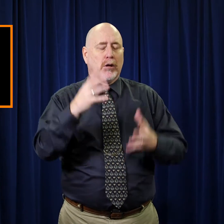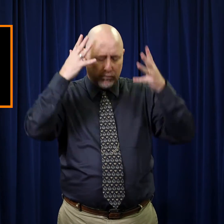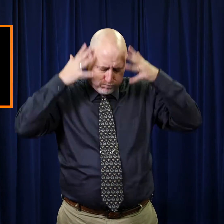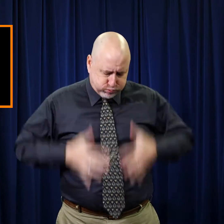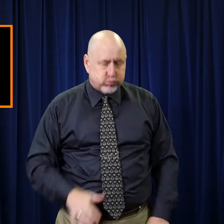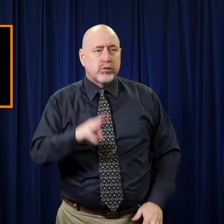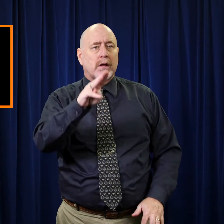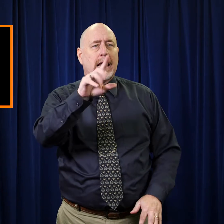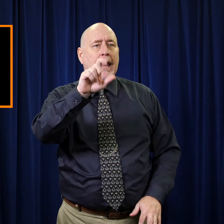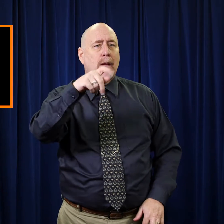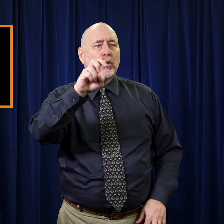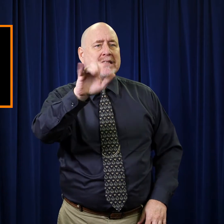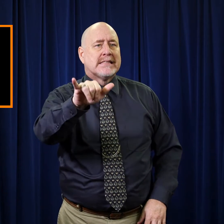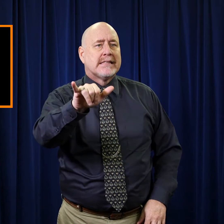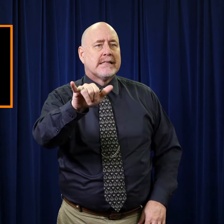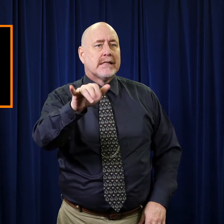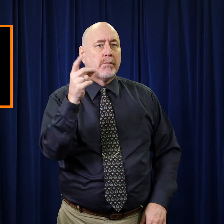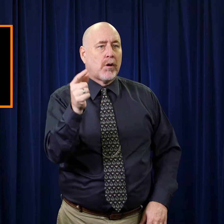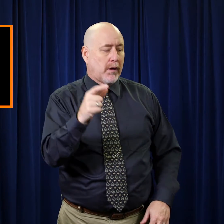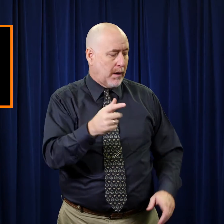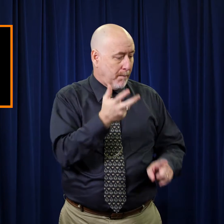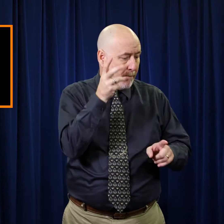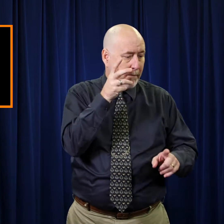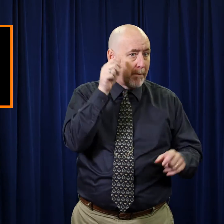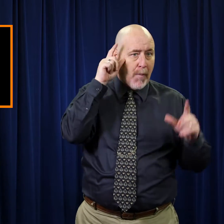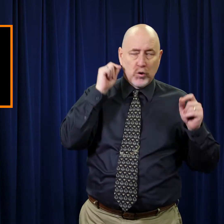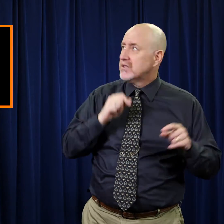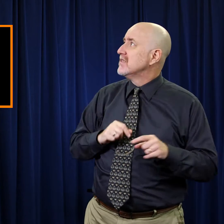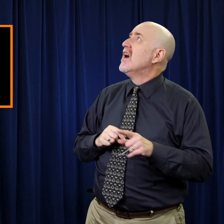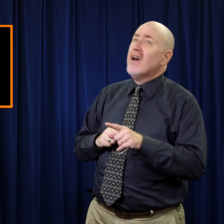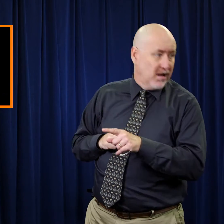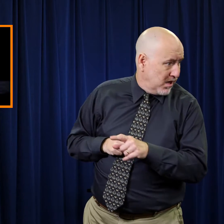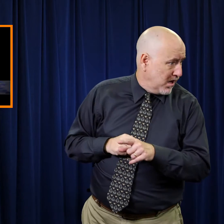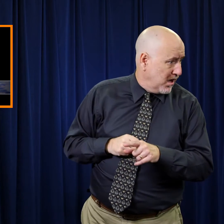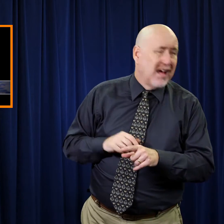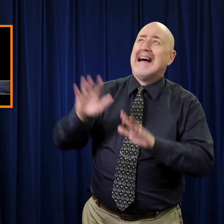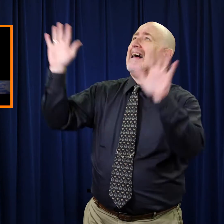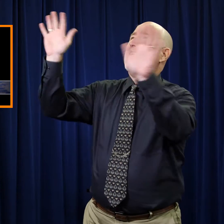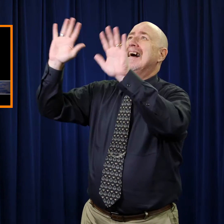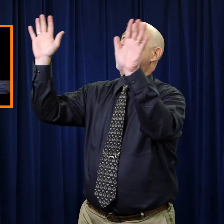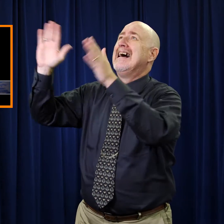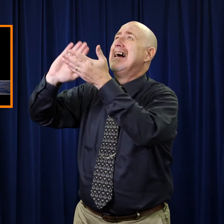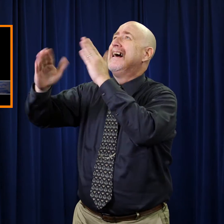Miriam has leprosy. She's eaten up with it. Moses begs for Miriam to be free from